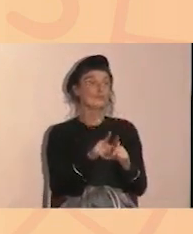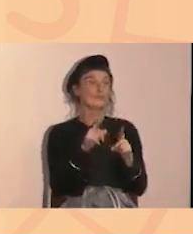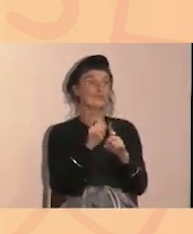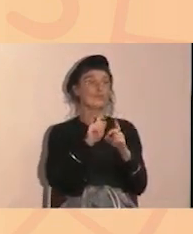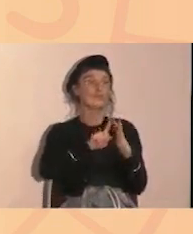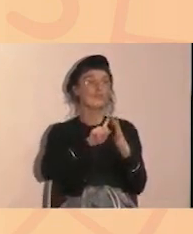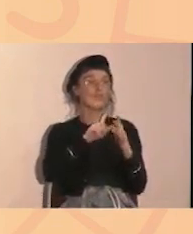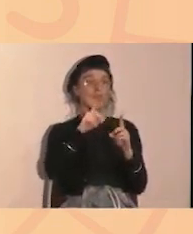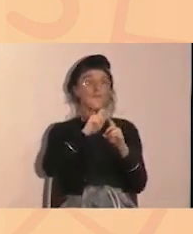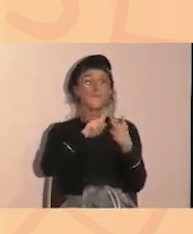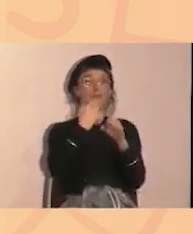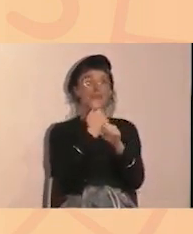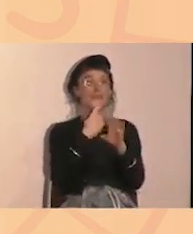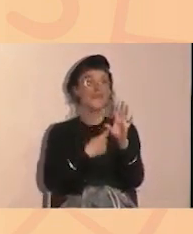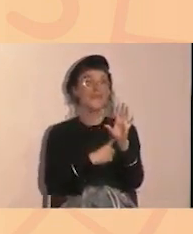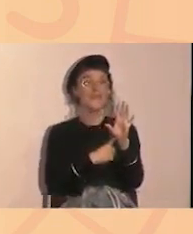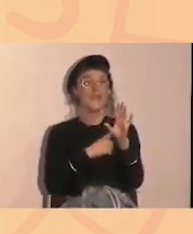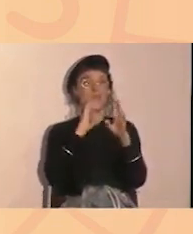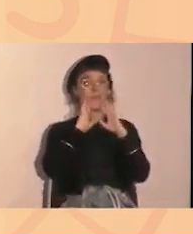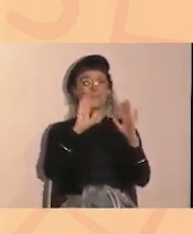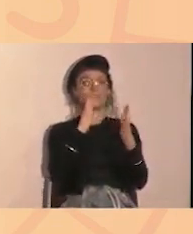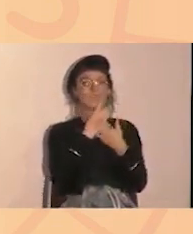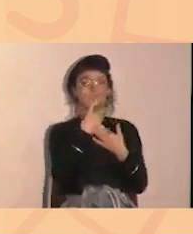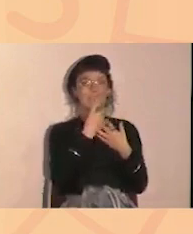video about her grandmother and a story of kind of